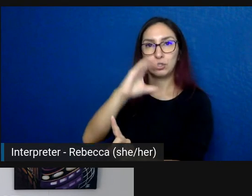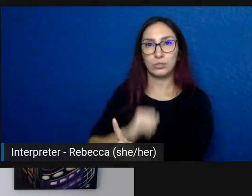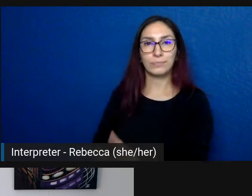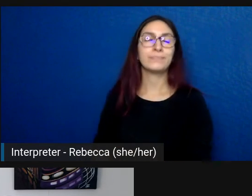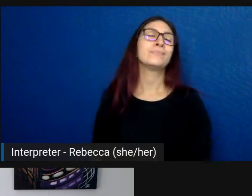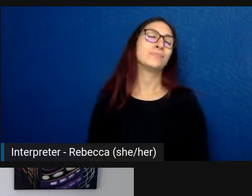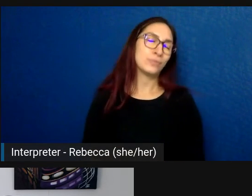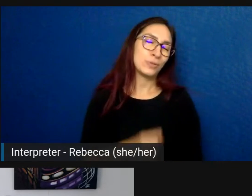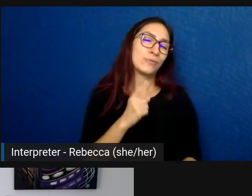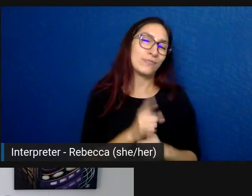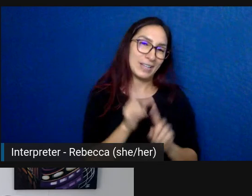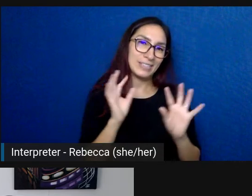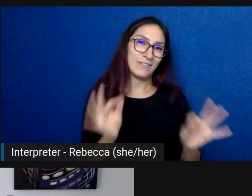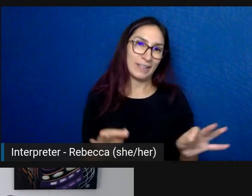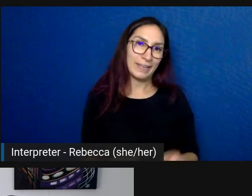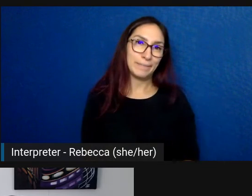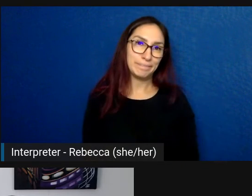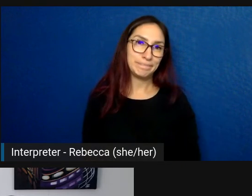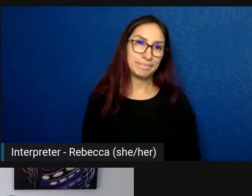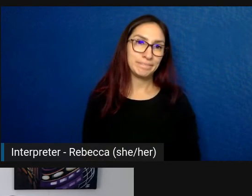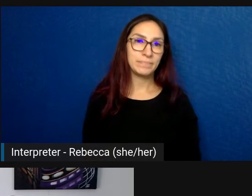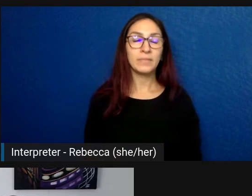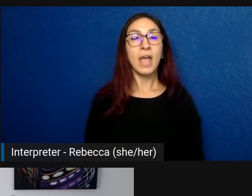Let's see, there's a good question from Amber here.